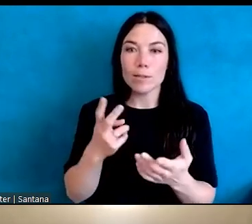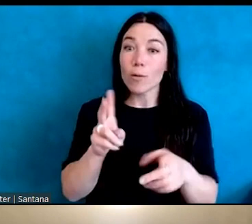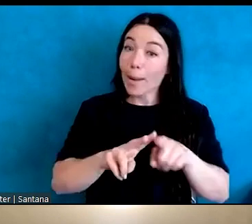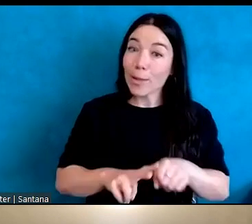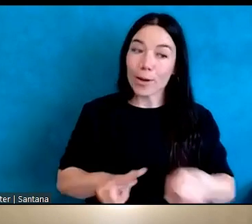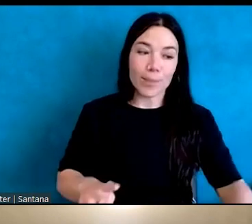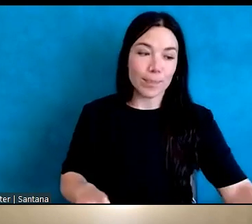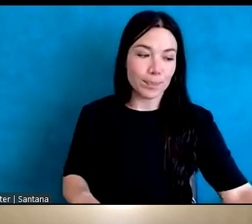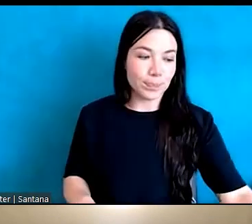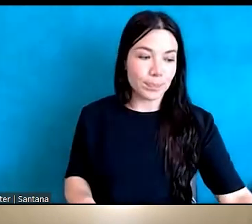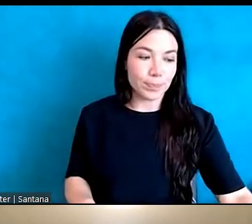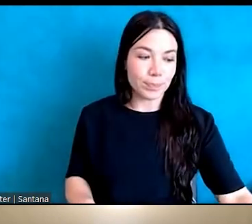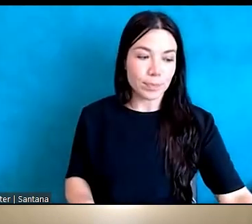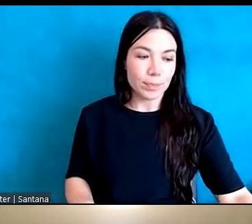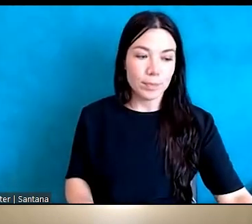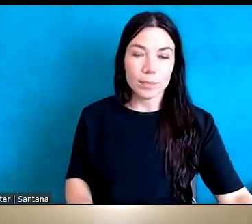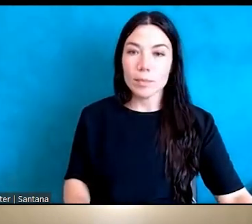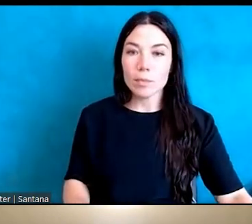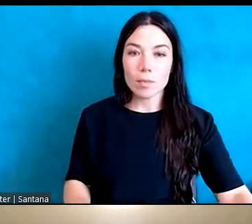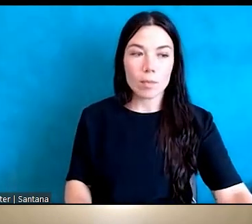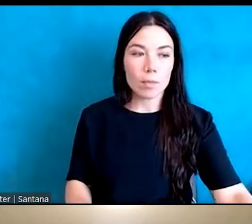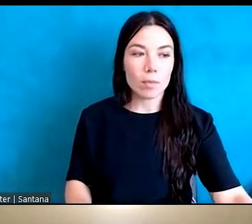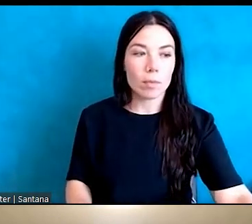Okay, so we found these differences very early.